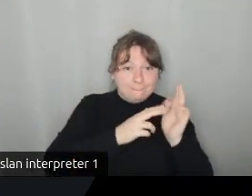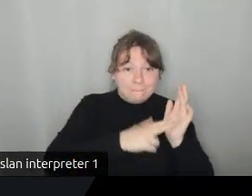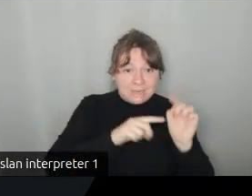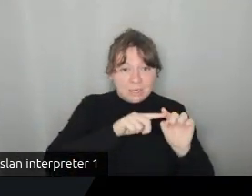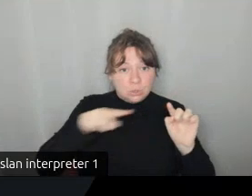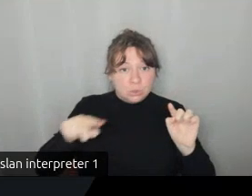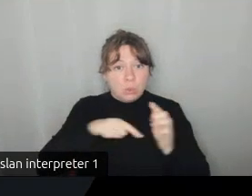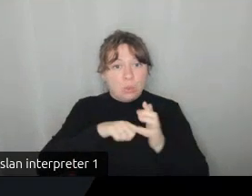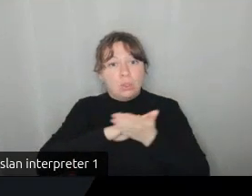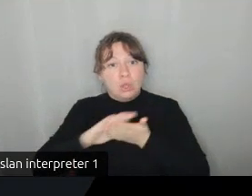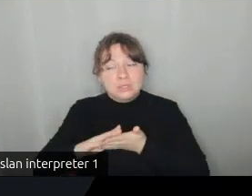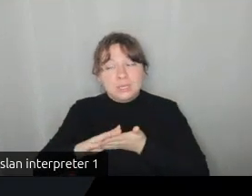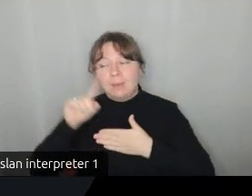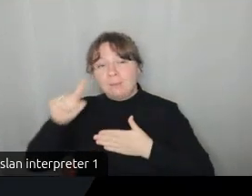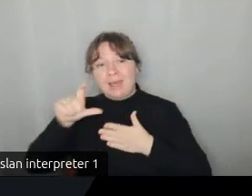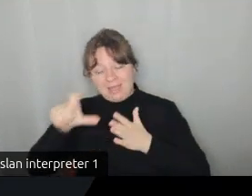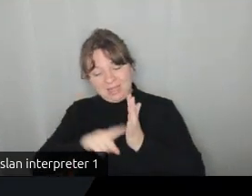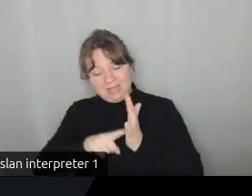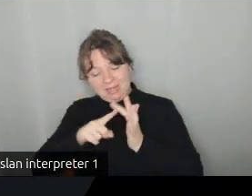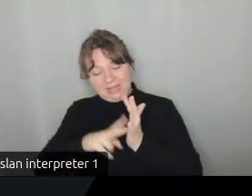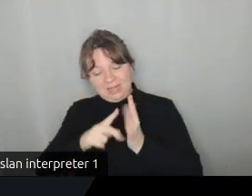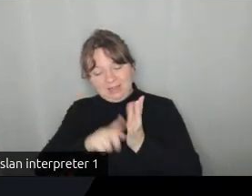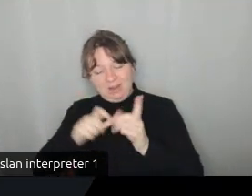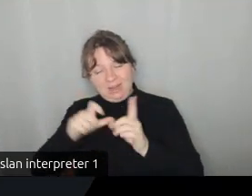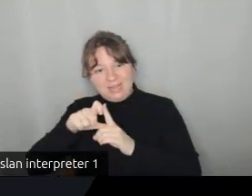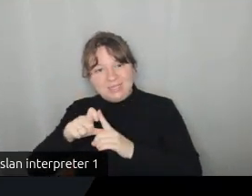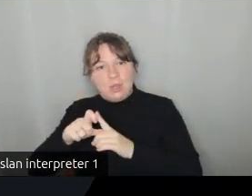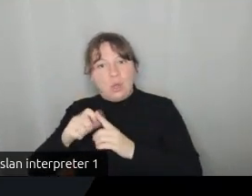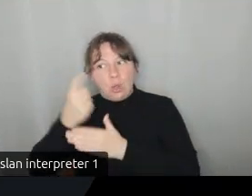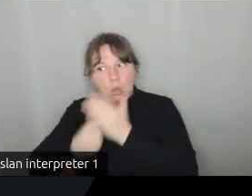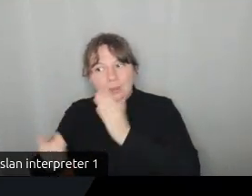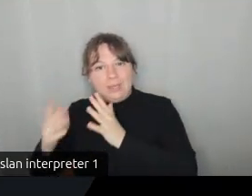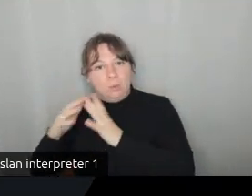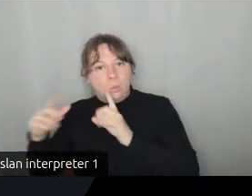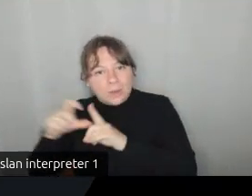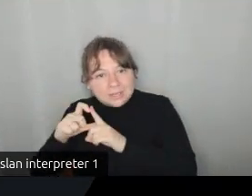Cleveland will have it every Wednesday. Richmond will have it every Thursday. So it will vary